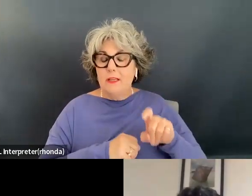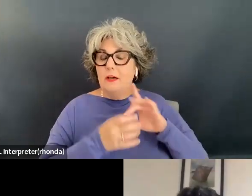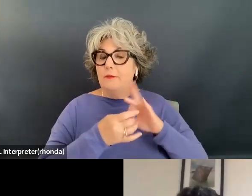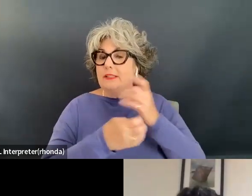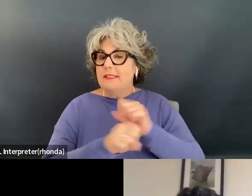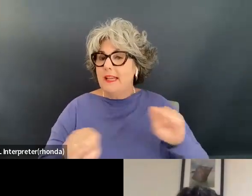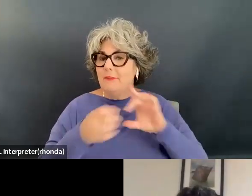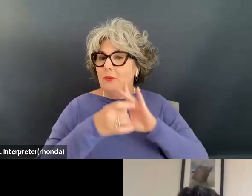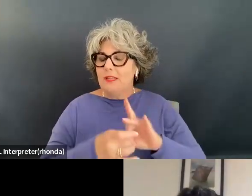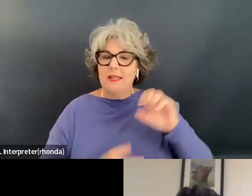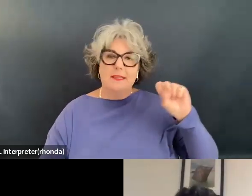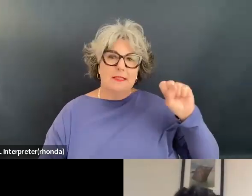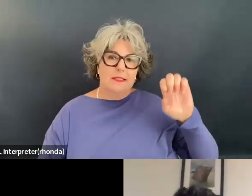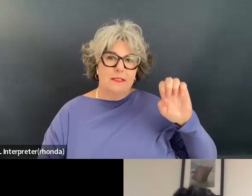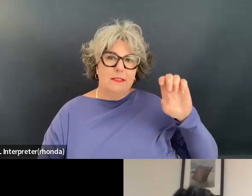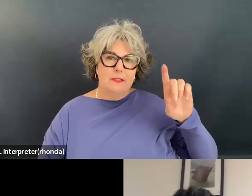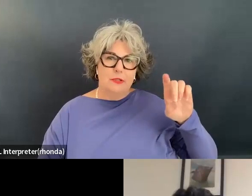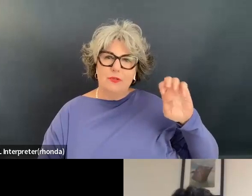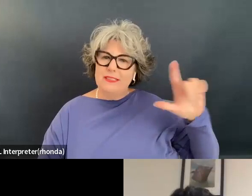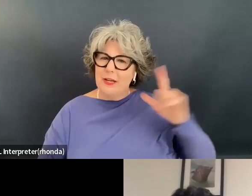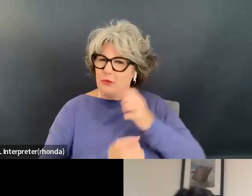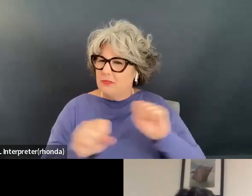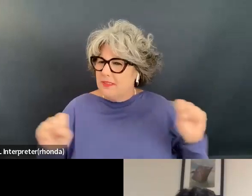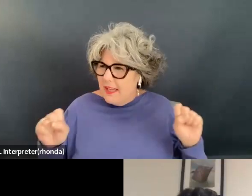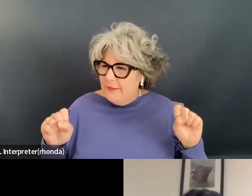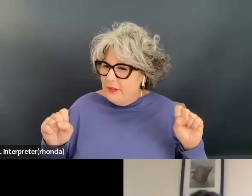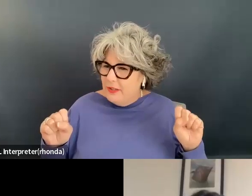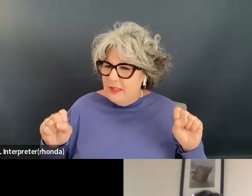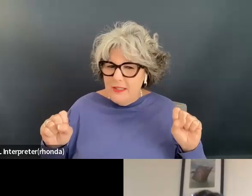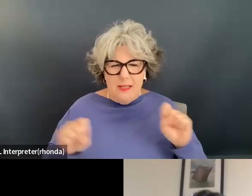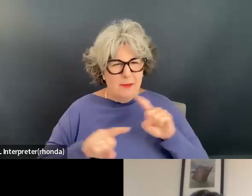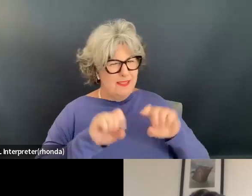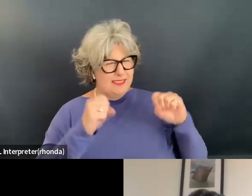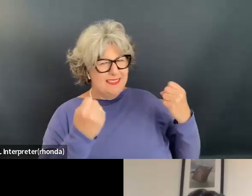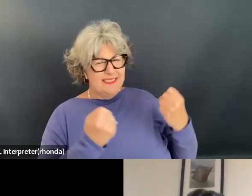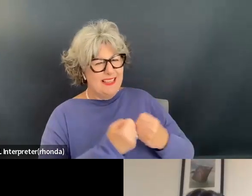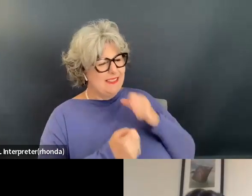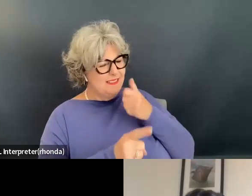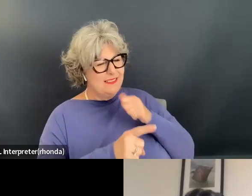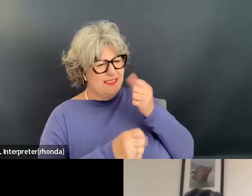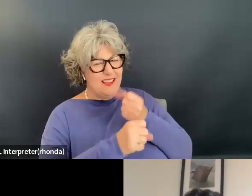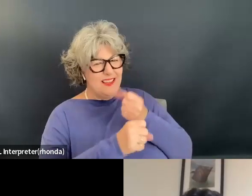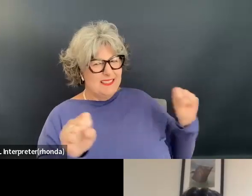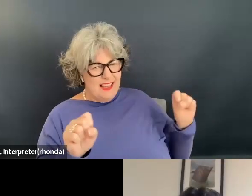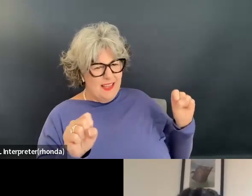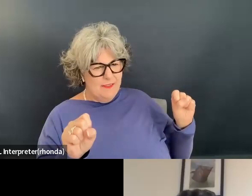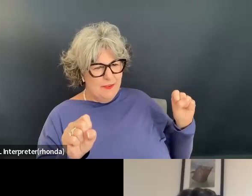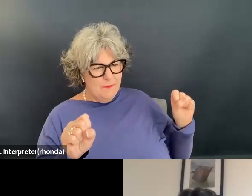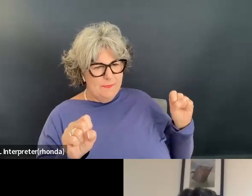And I wanted to say that, "But our society is not safe." Yeah. - But I couldn't say that.